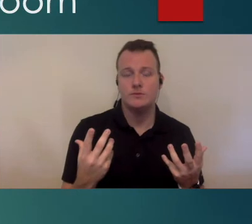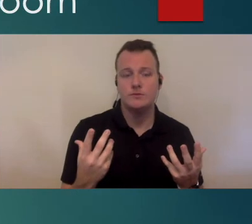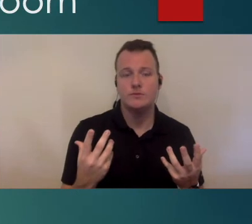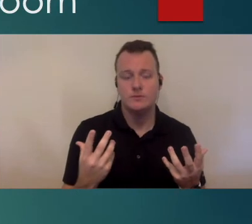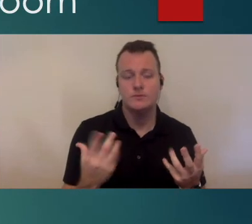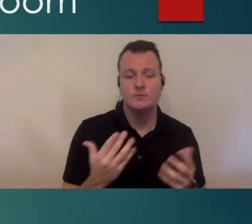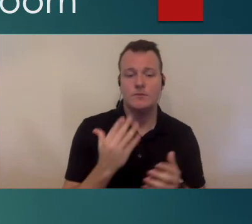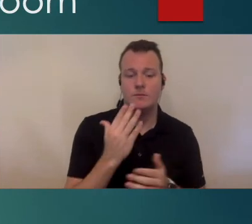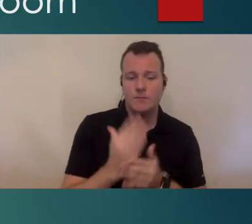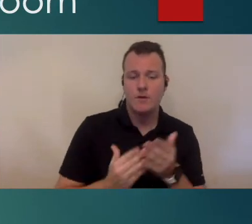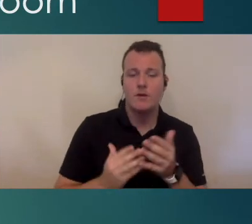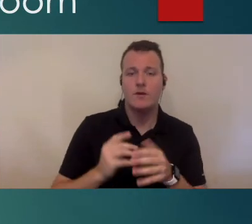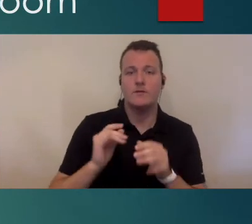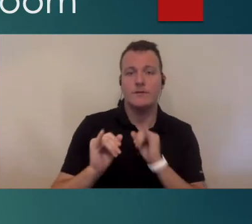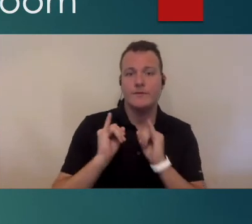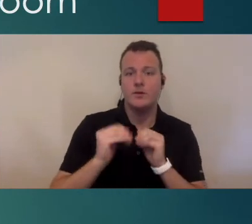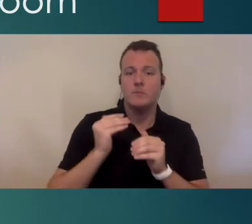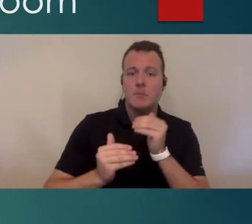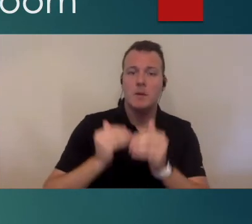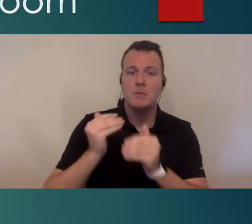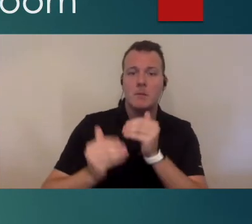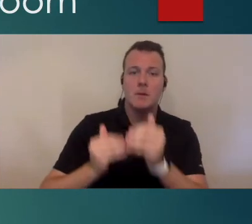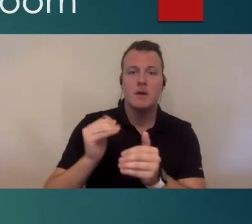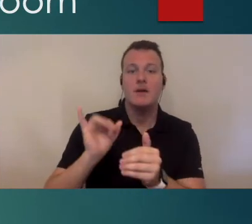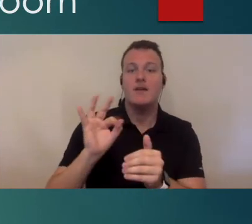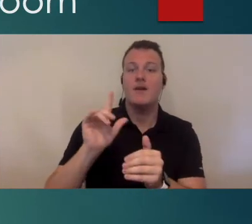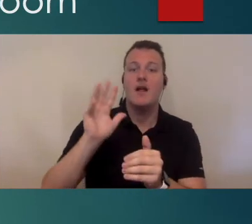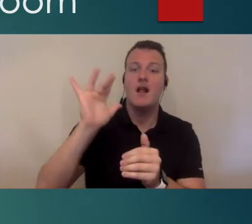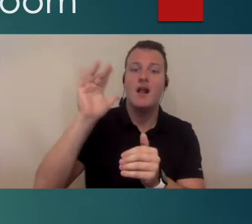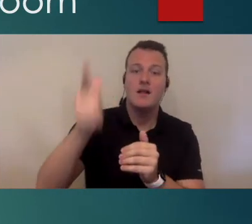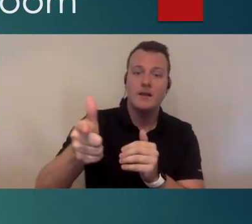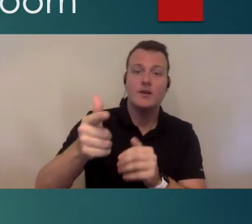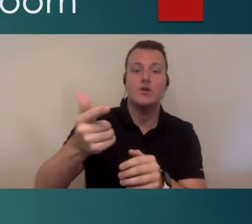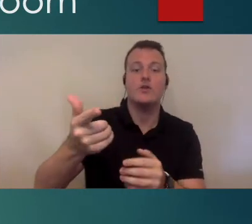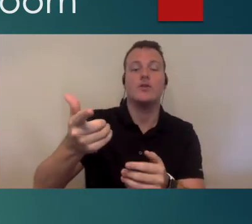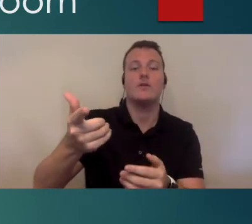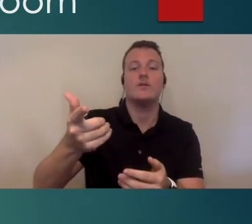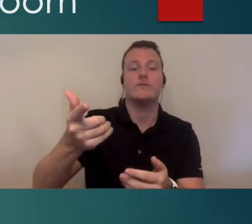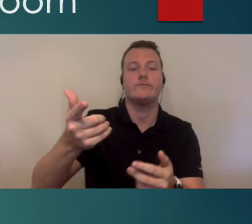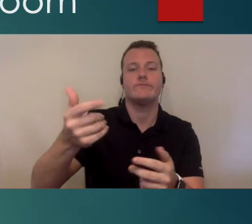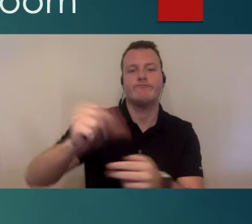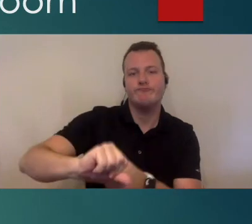interview. And in the end you turn it down, maybe a small gift is warranted as